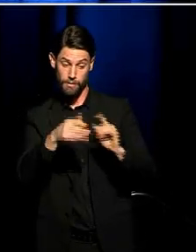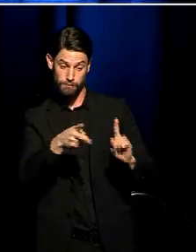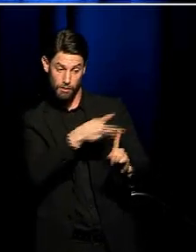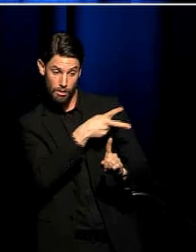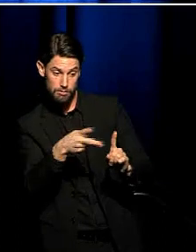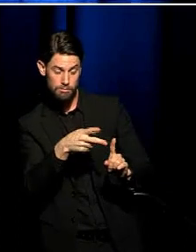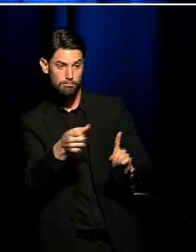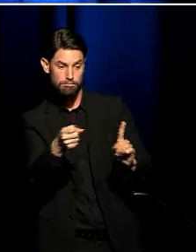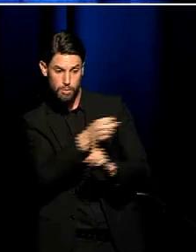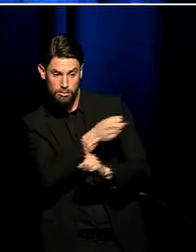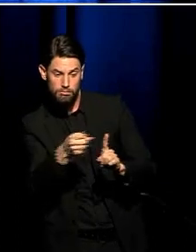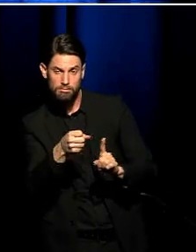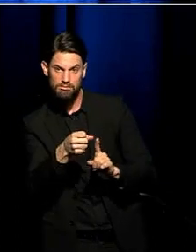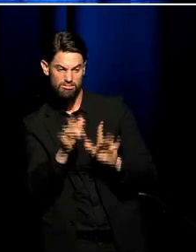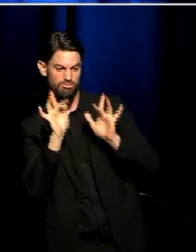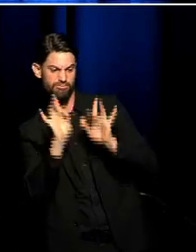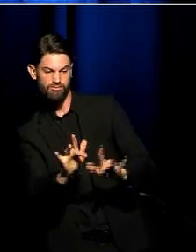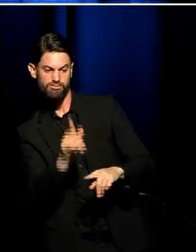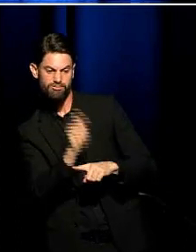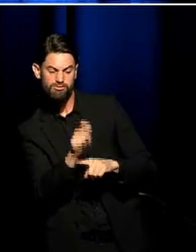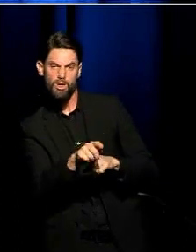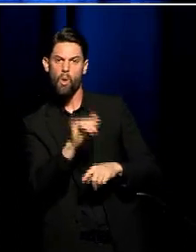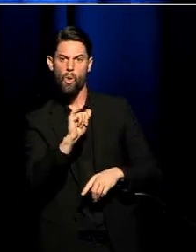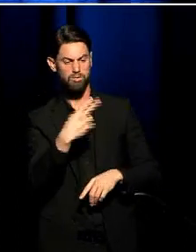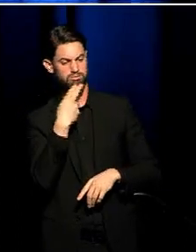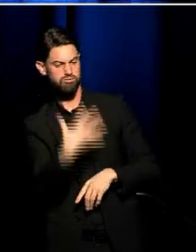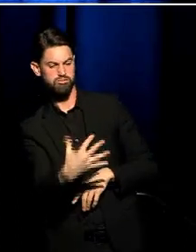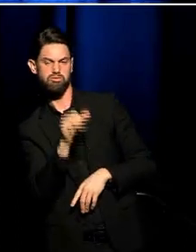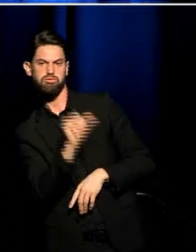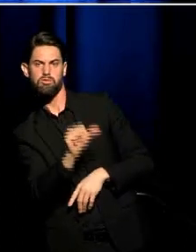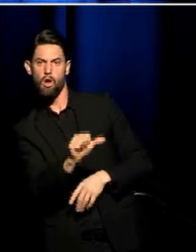neglect and exploitation of people with disability, whatever the setting